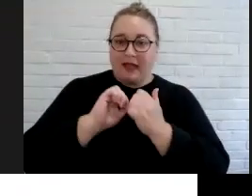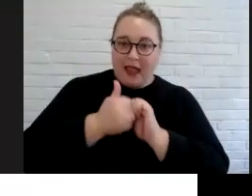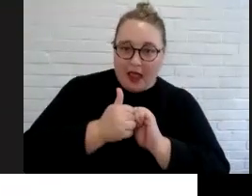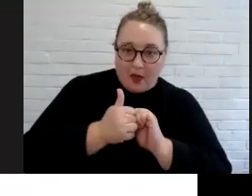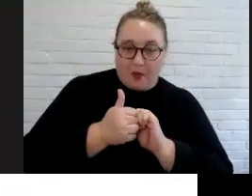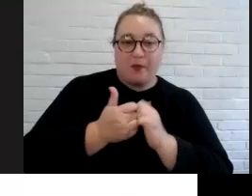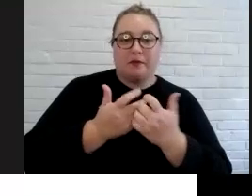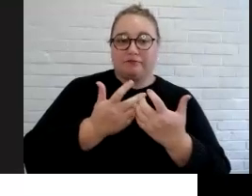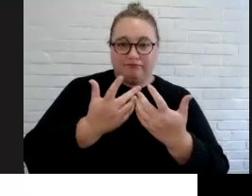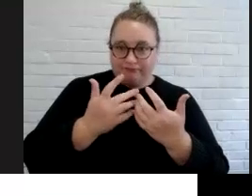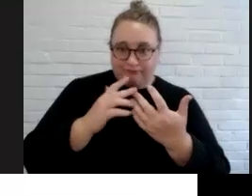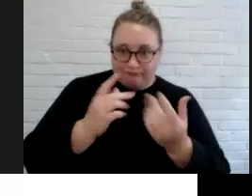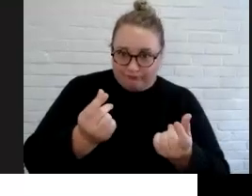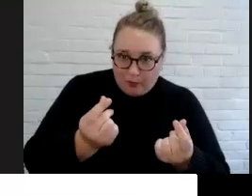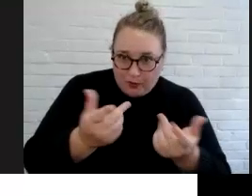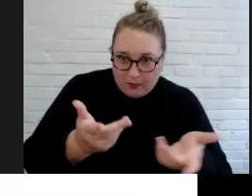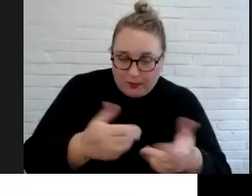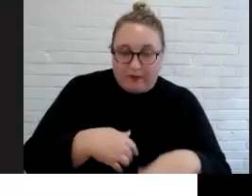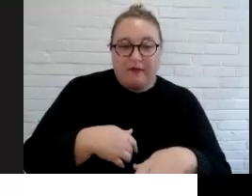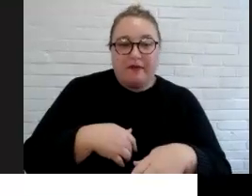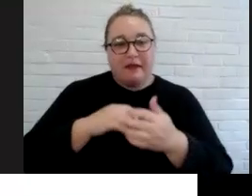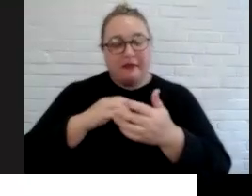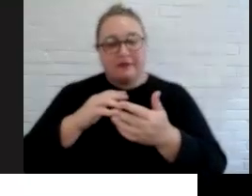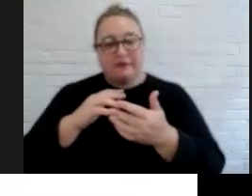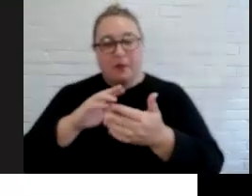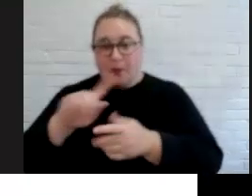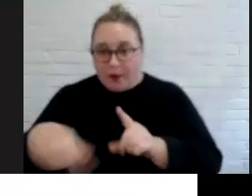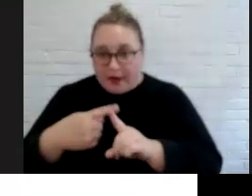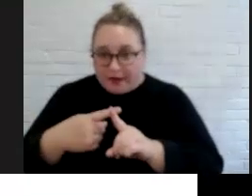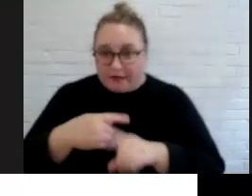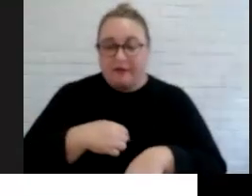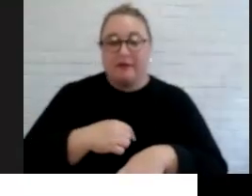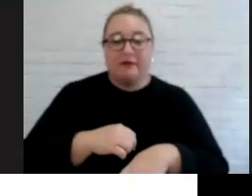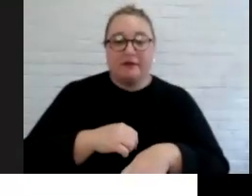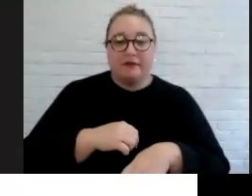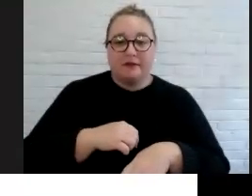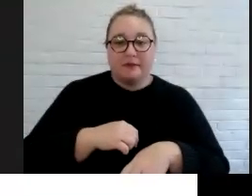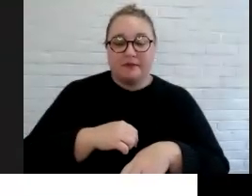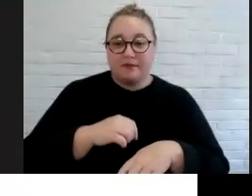And again, am I doing at least two of those,